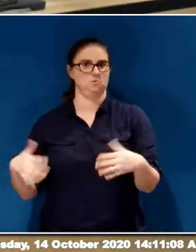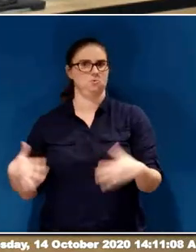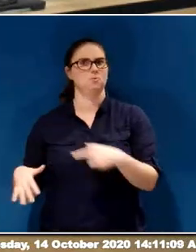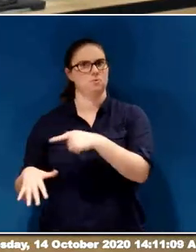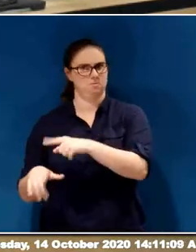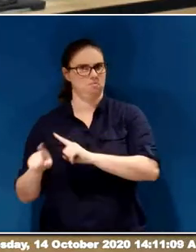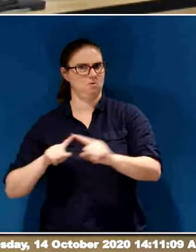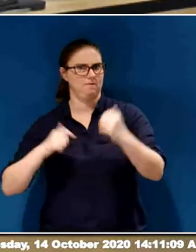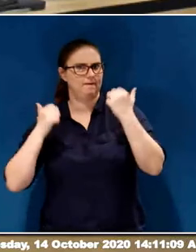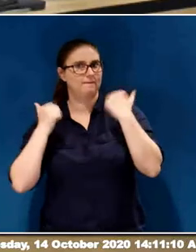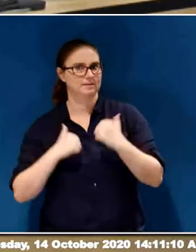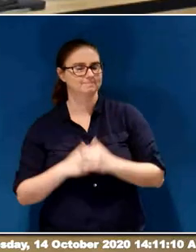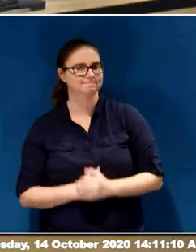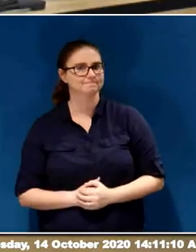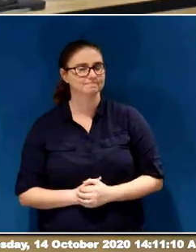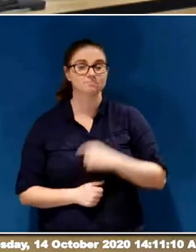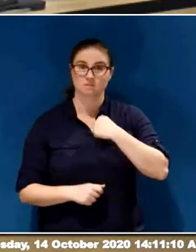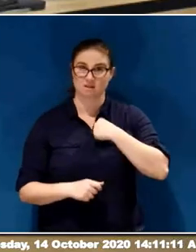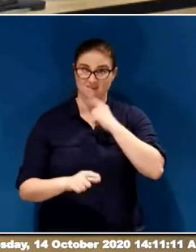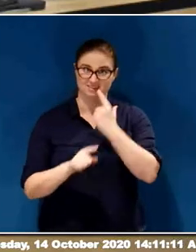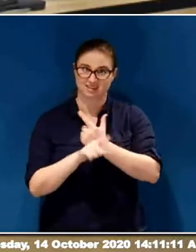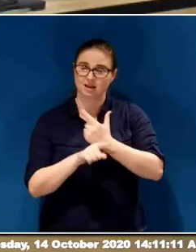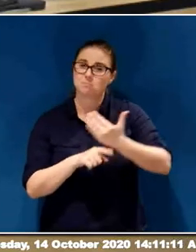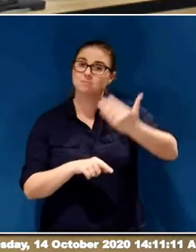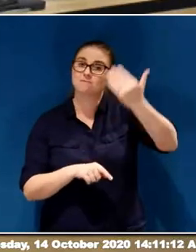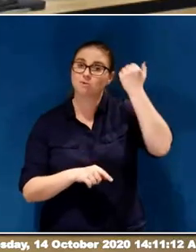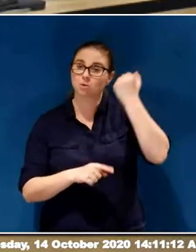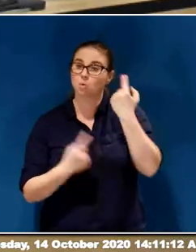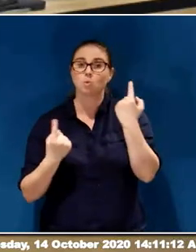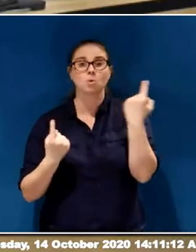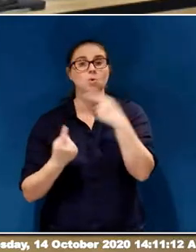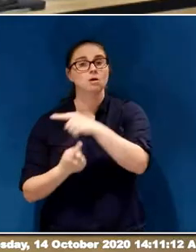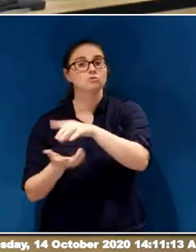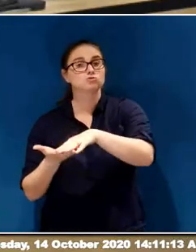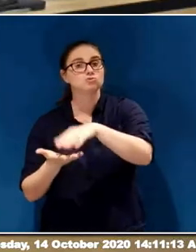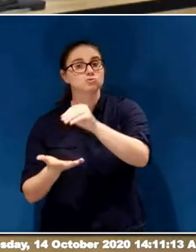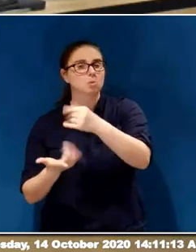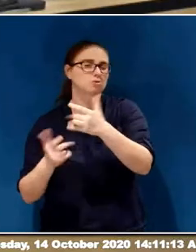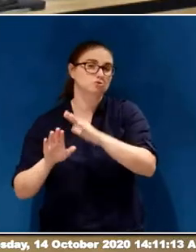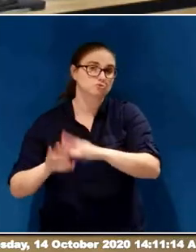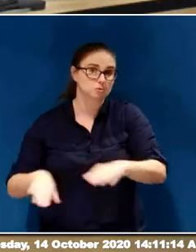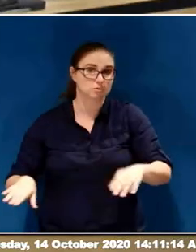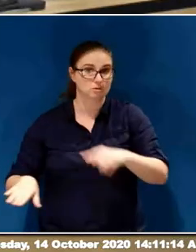level by Grade 3 fall further and further behind with what can be really